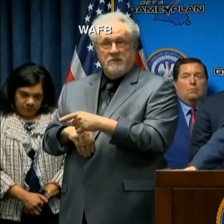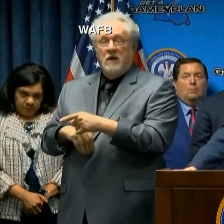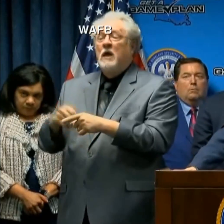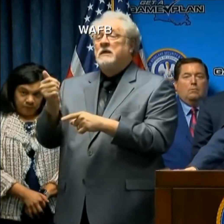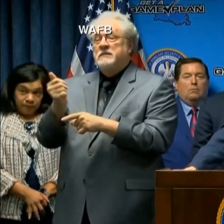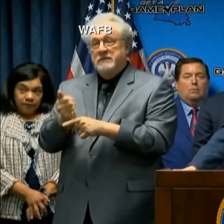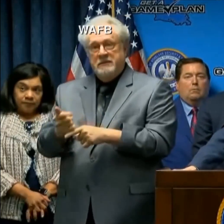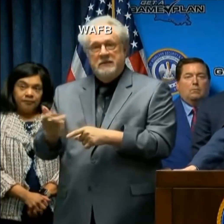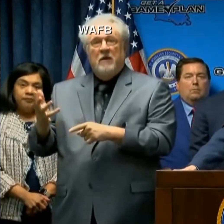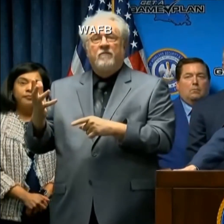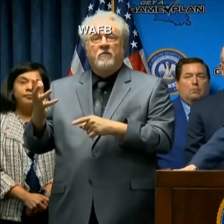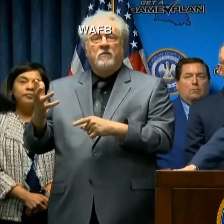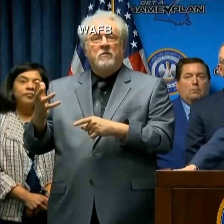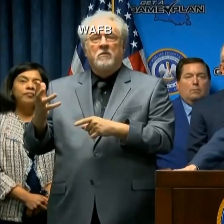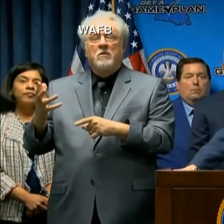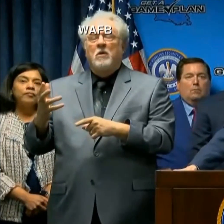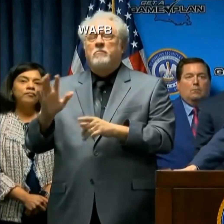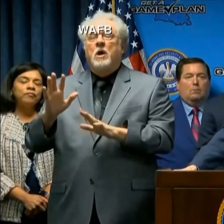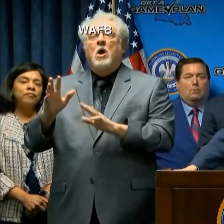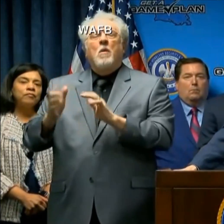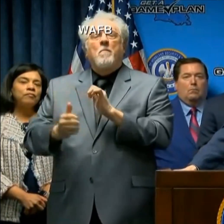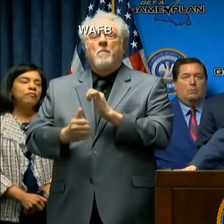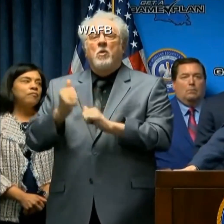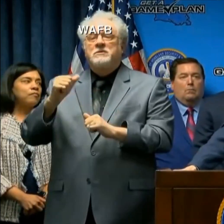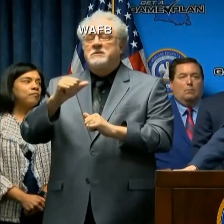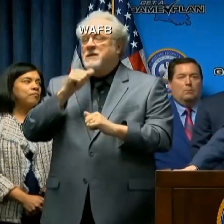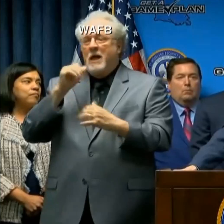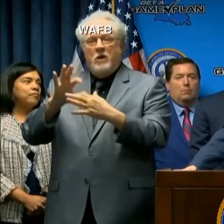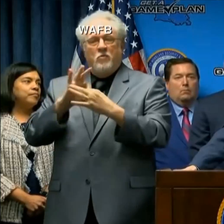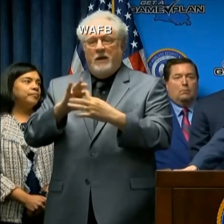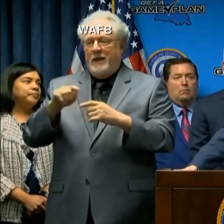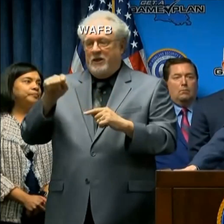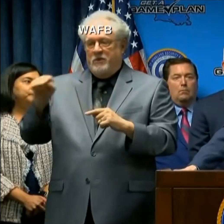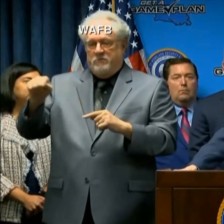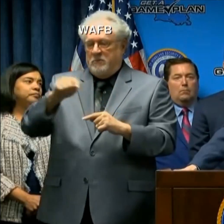most of which don't necessarily relate to each other that we do have community